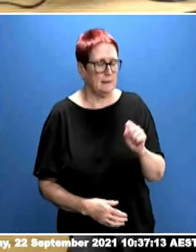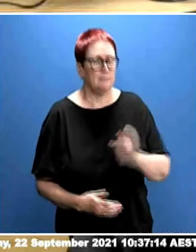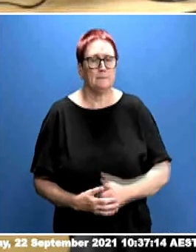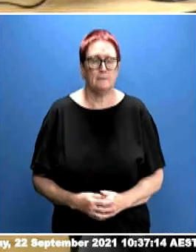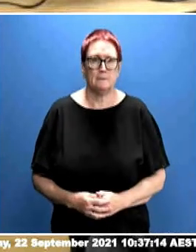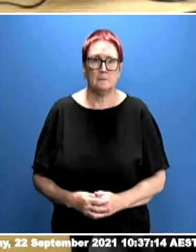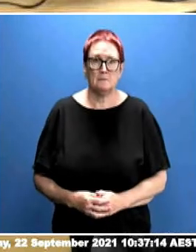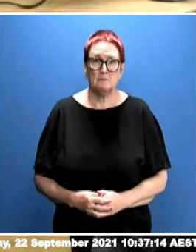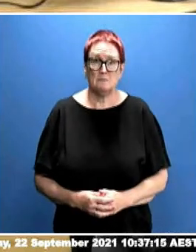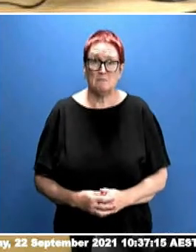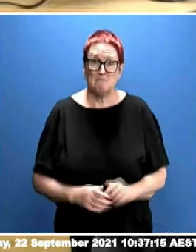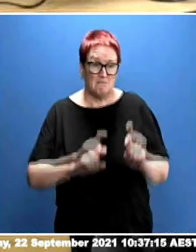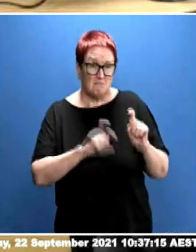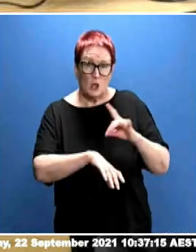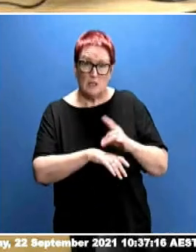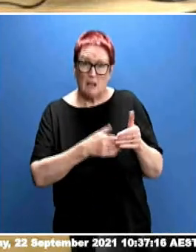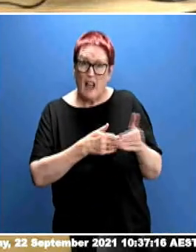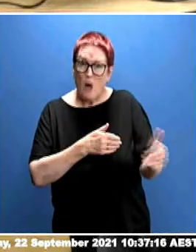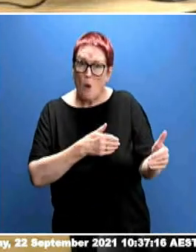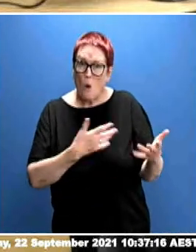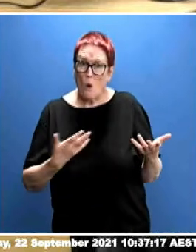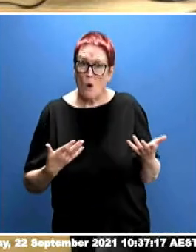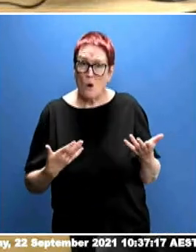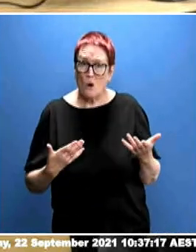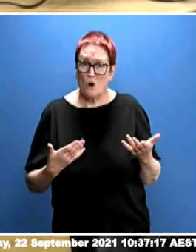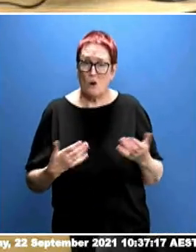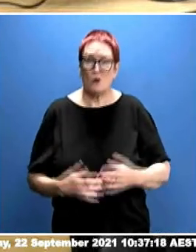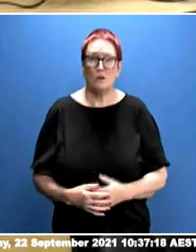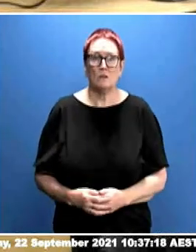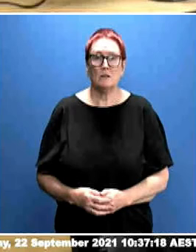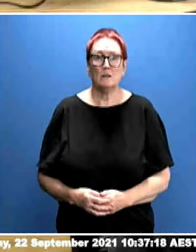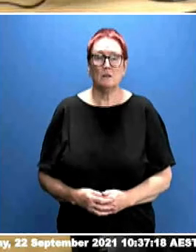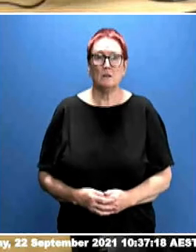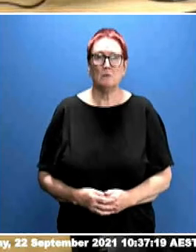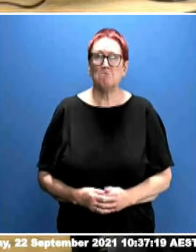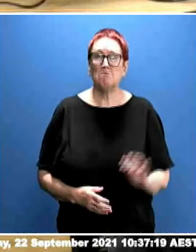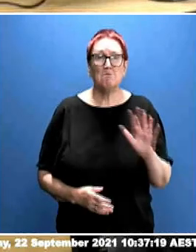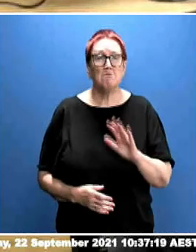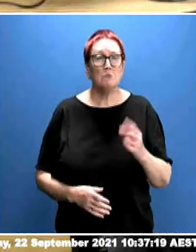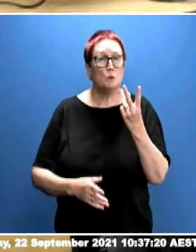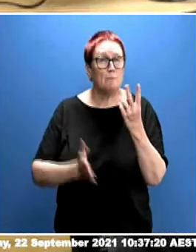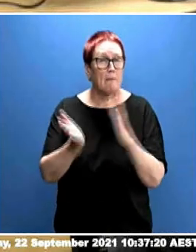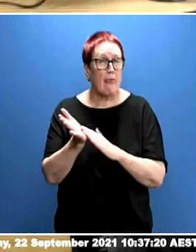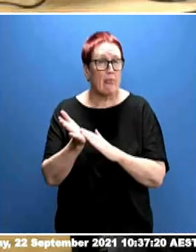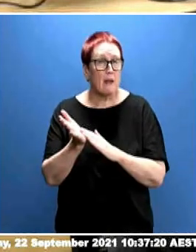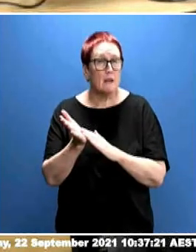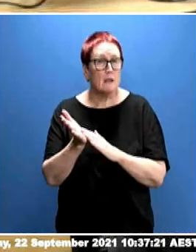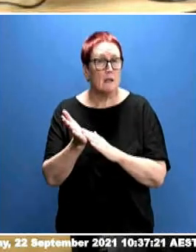Do you recall how long she was in hospital for? Around about two months, I think.